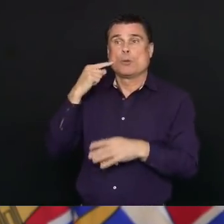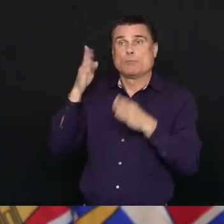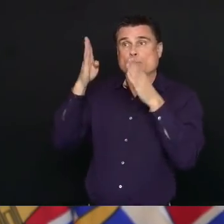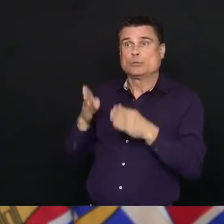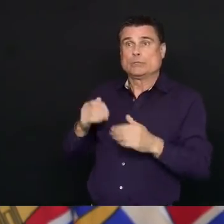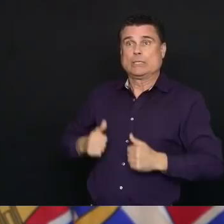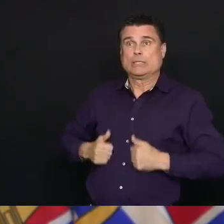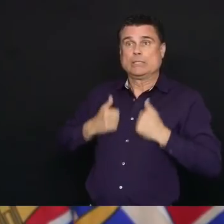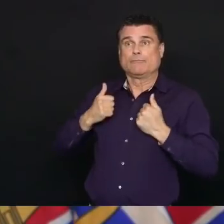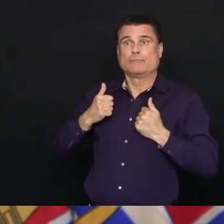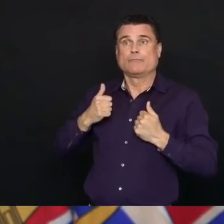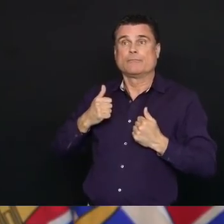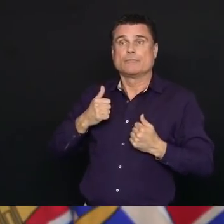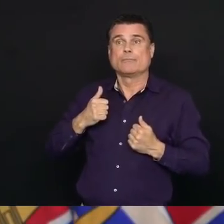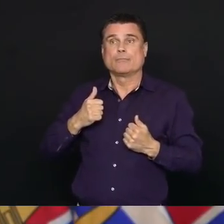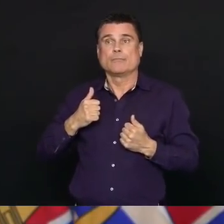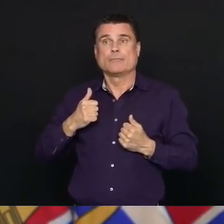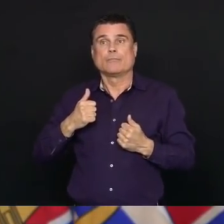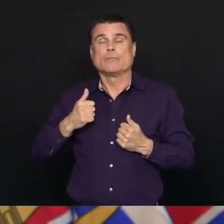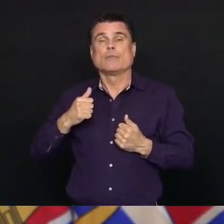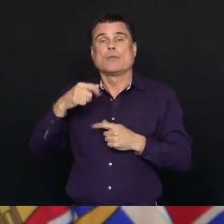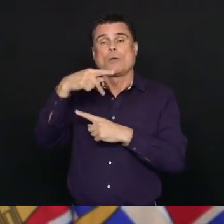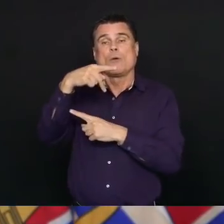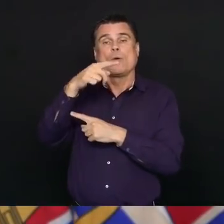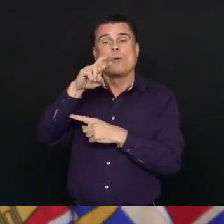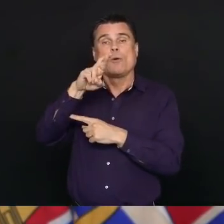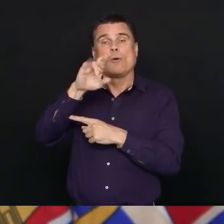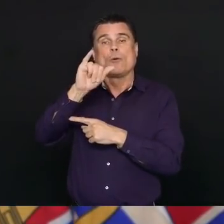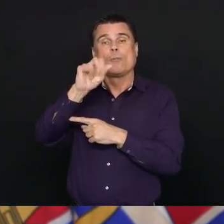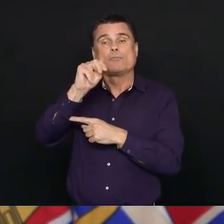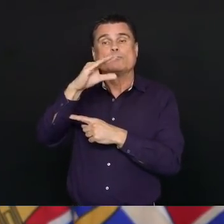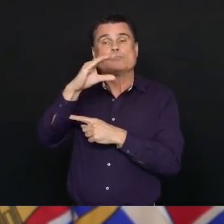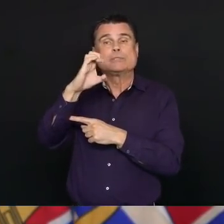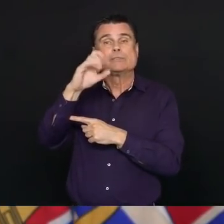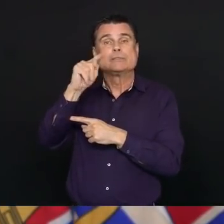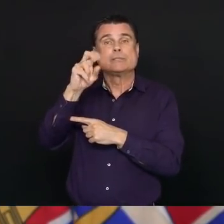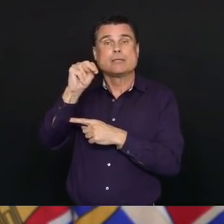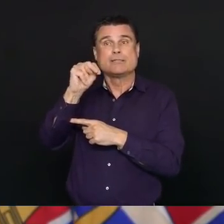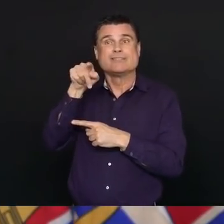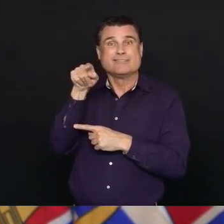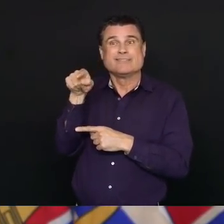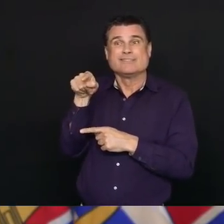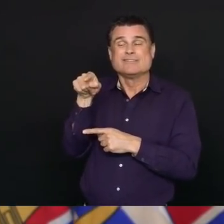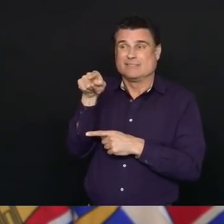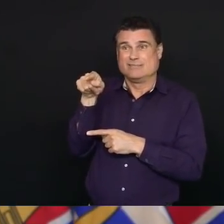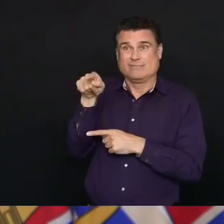Since we have no confirmed cases of COVID-19. He's concerned the copper Mountain mine bringing in 150 workers next week